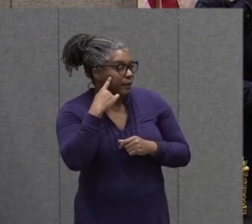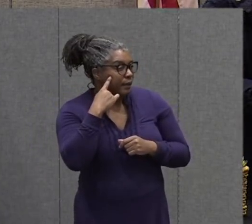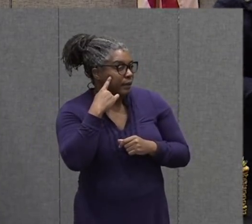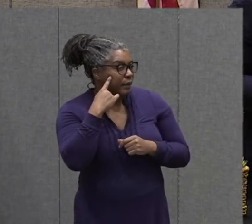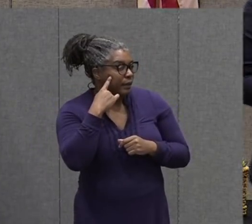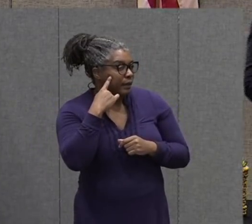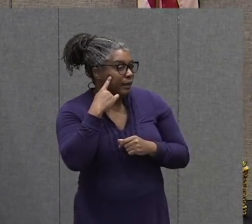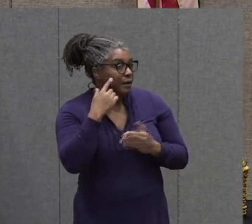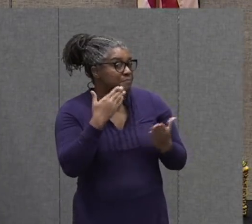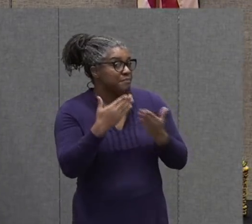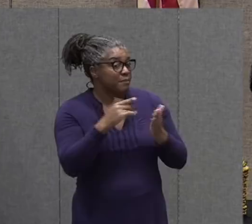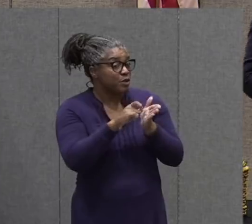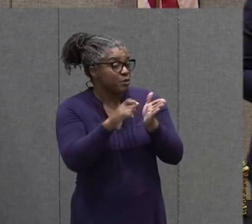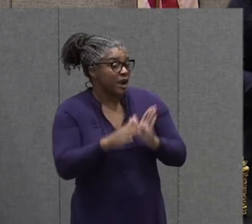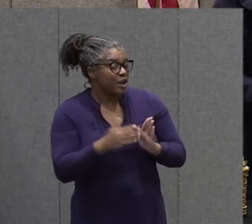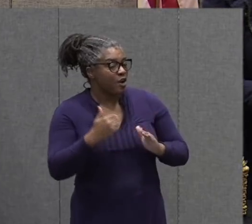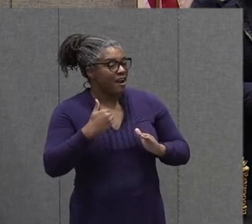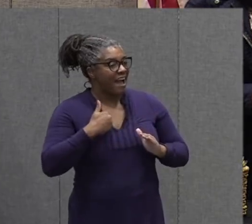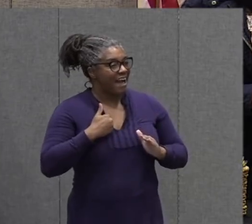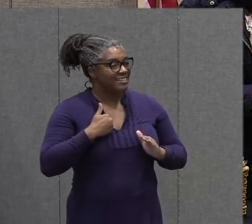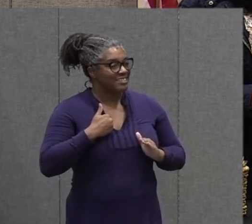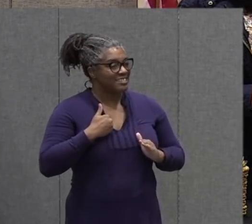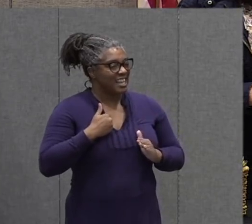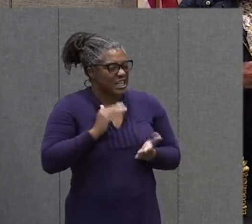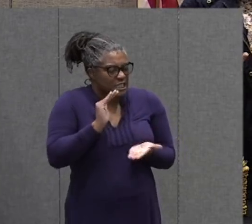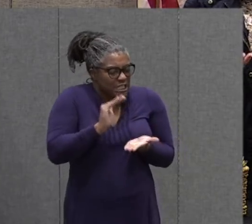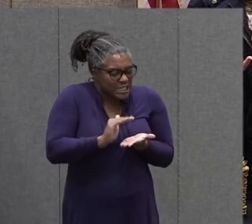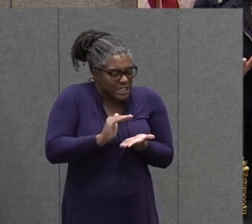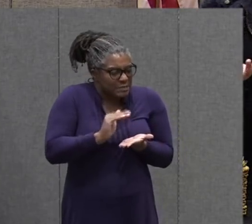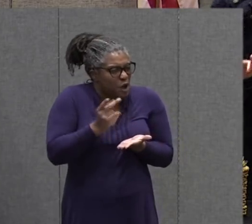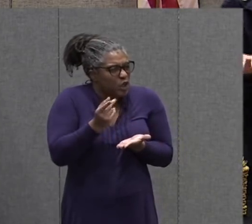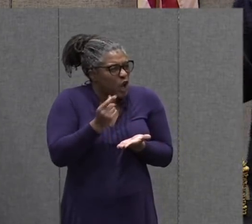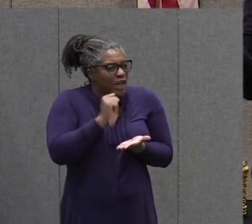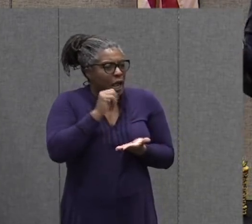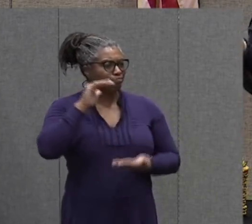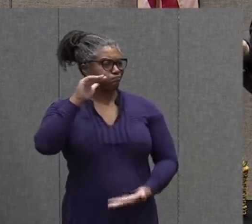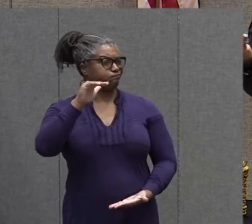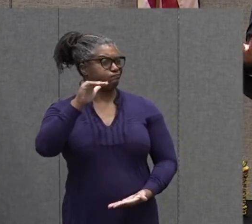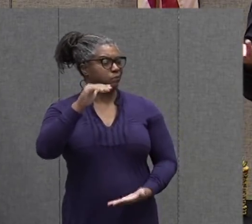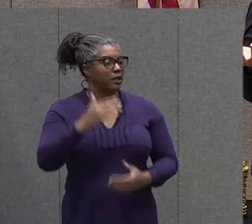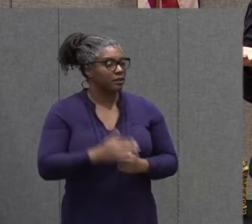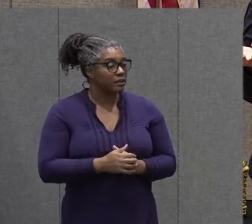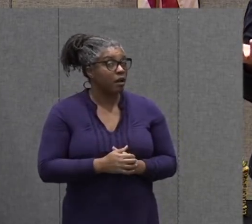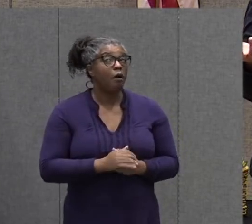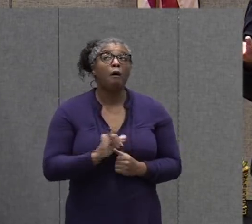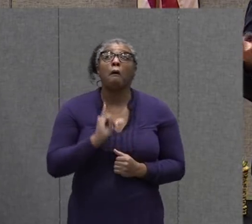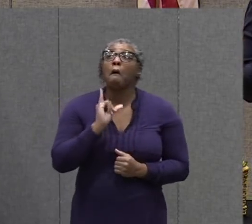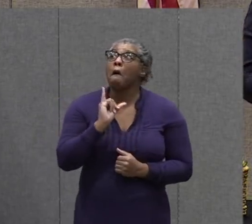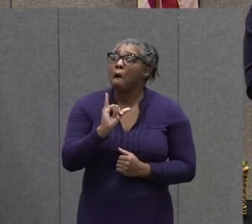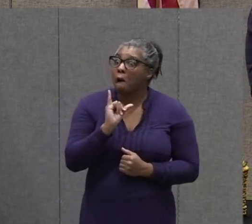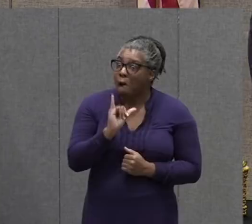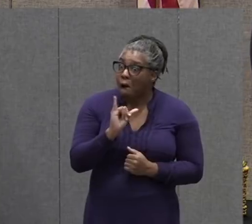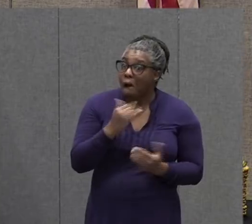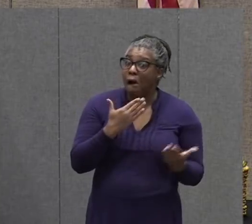Instead of a big dog. [Miss Garcia] I like that. She probably wrote it in lowercase letters because her dogs is little not big. [Miss Martindale] Maybe, or she could have done it